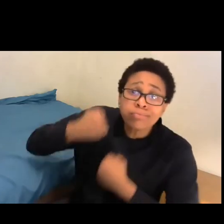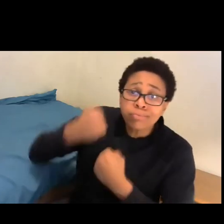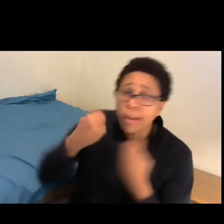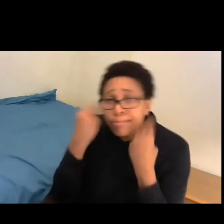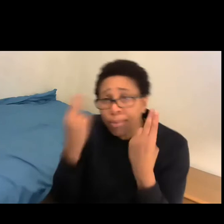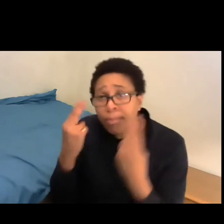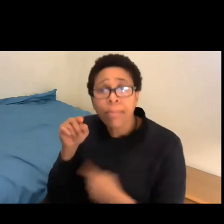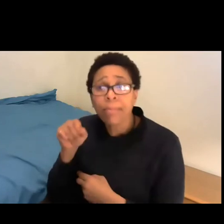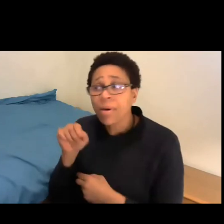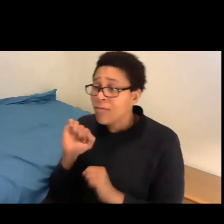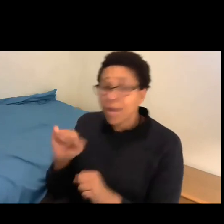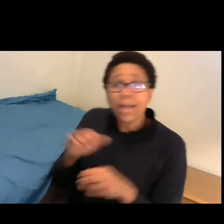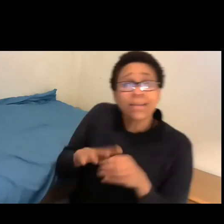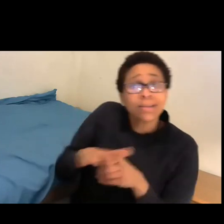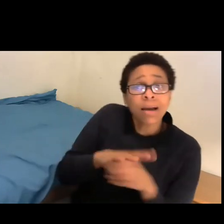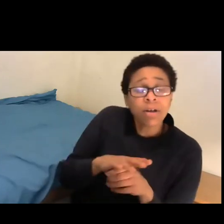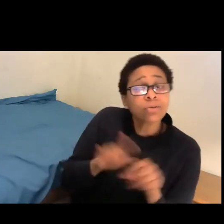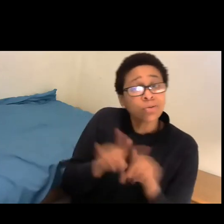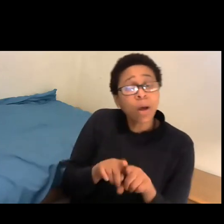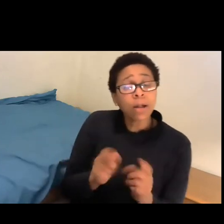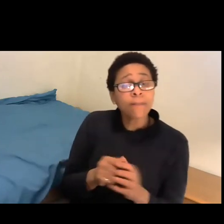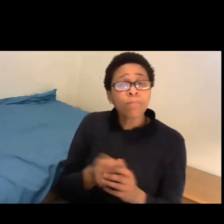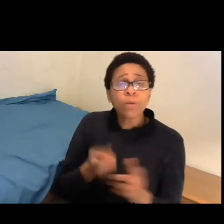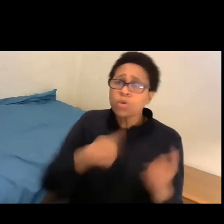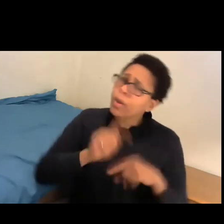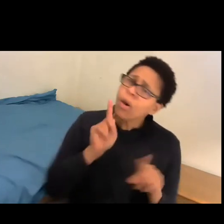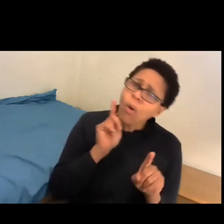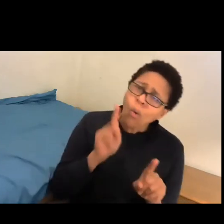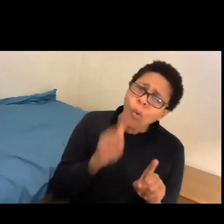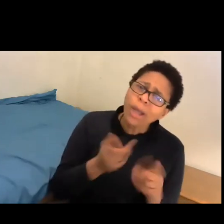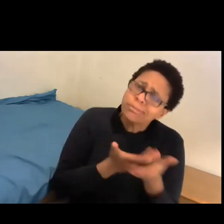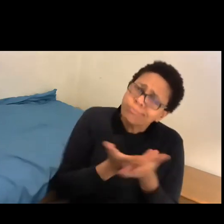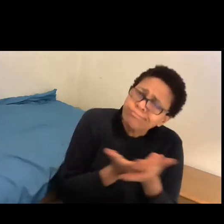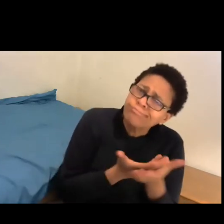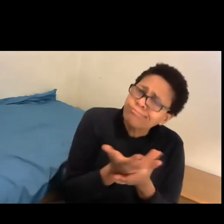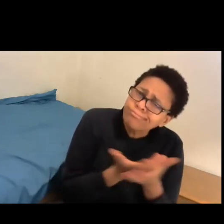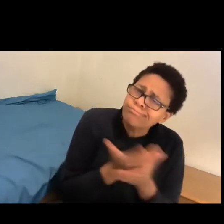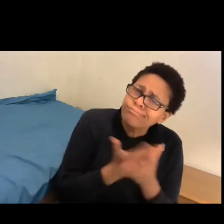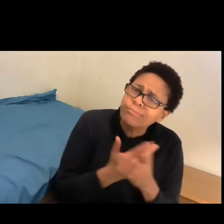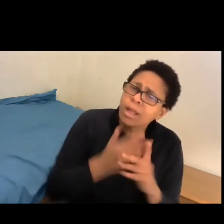kind of always talked about the climate crisis. But recently,